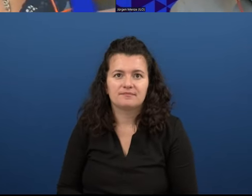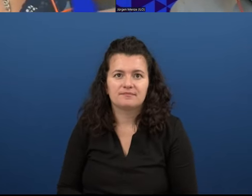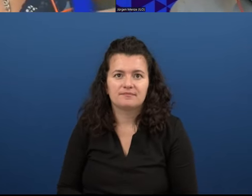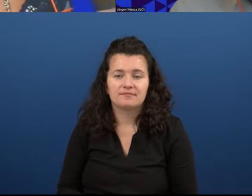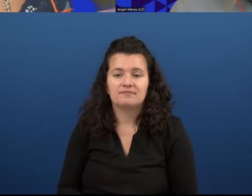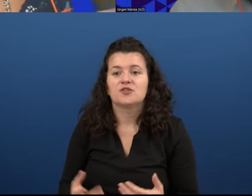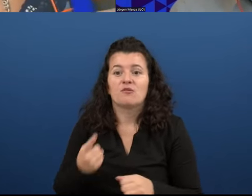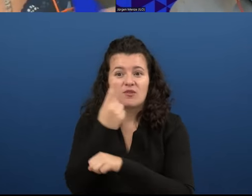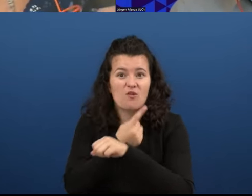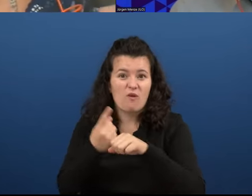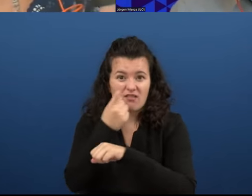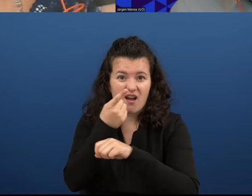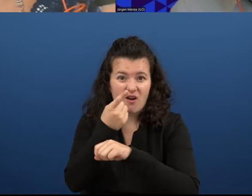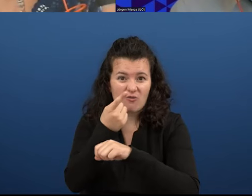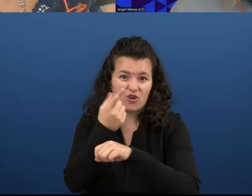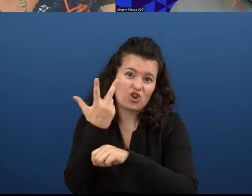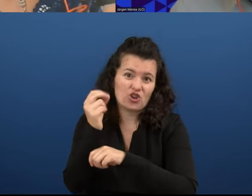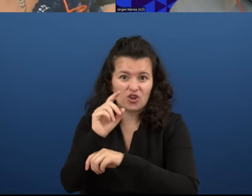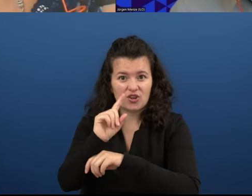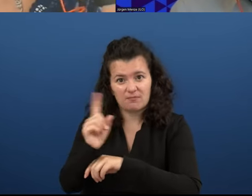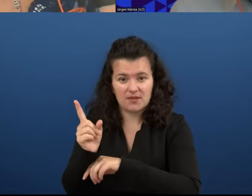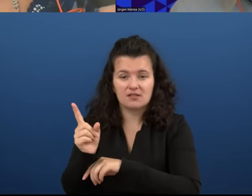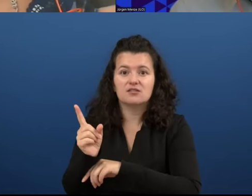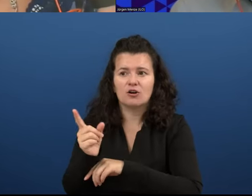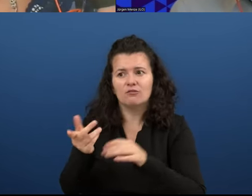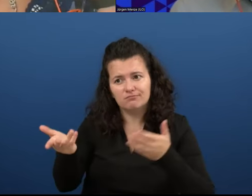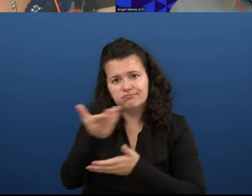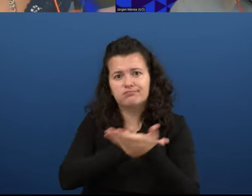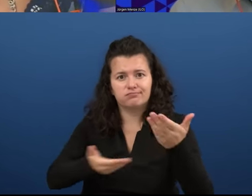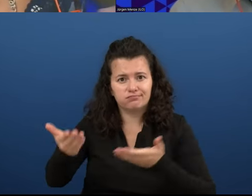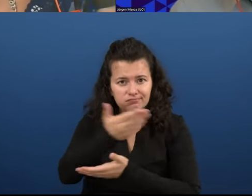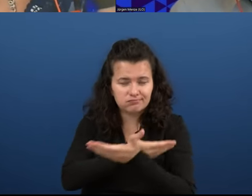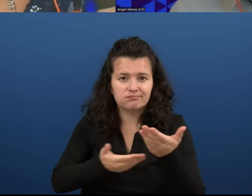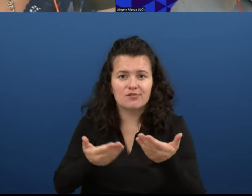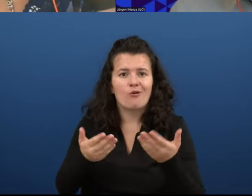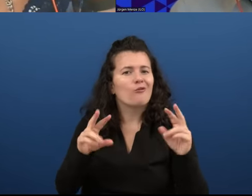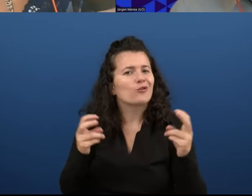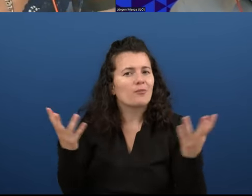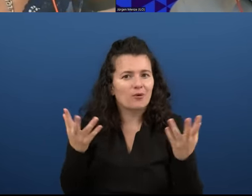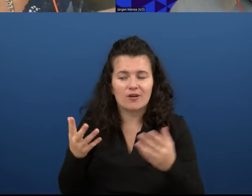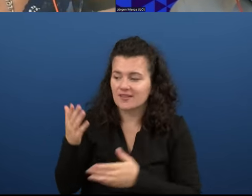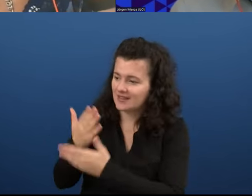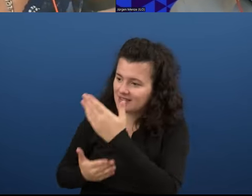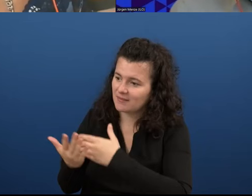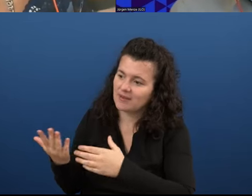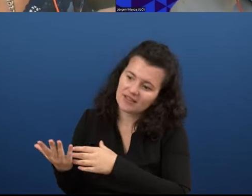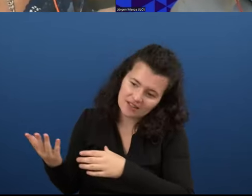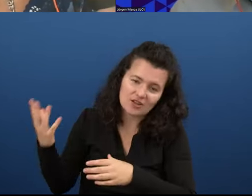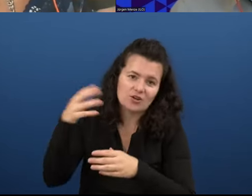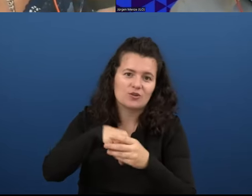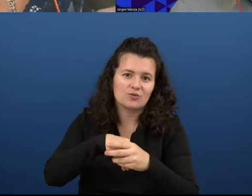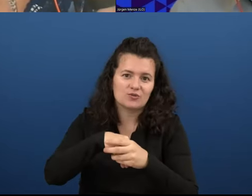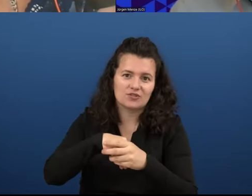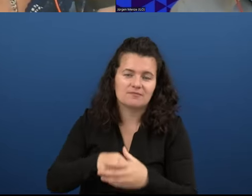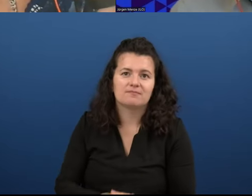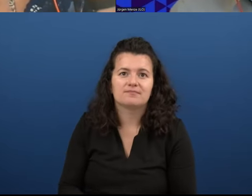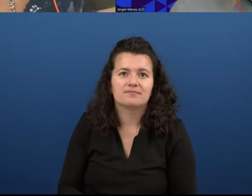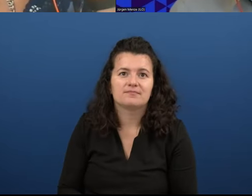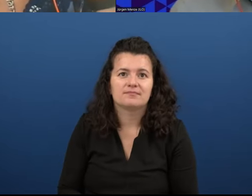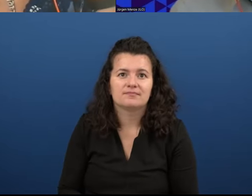us to the public on and $10 on properties, no Tommasi concern a manager news.